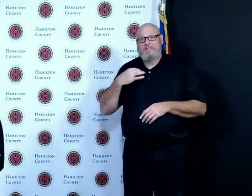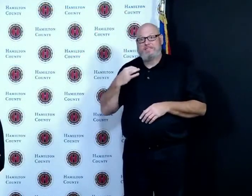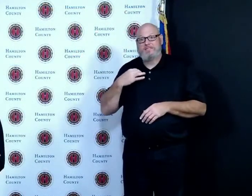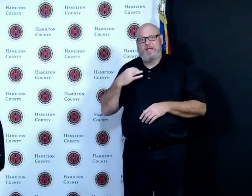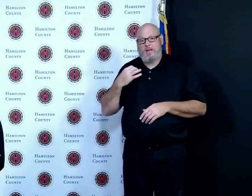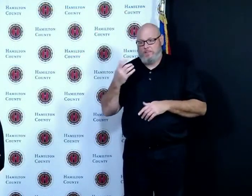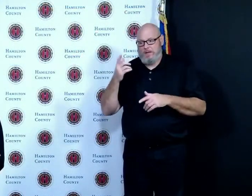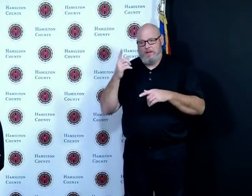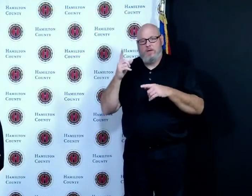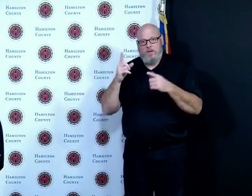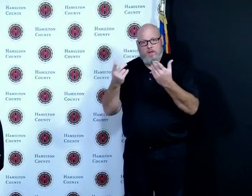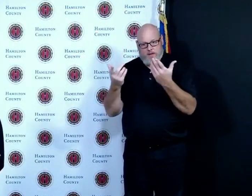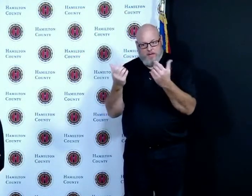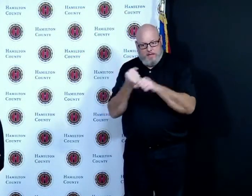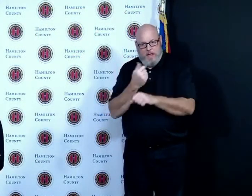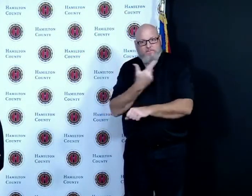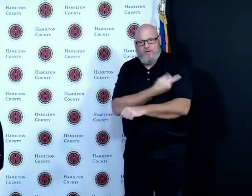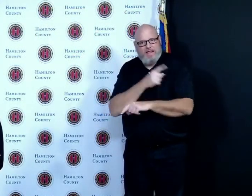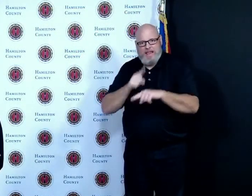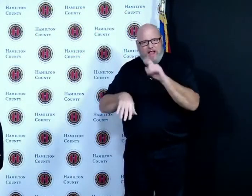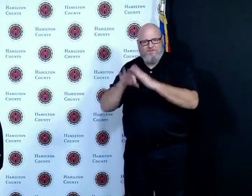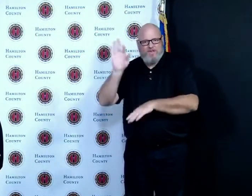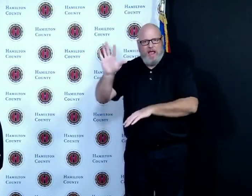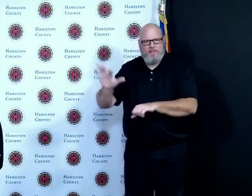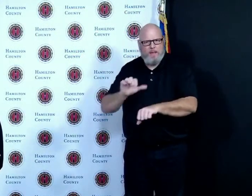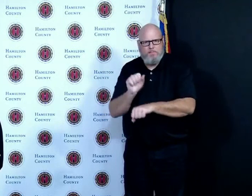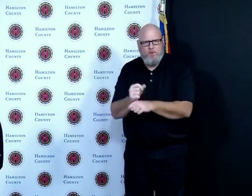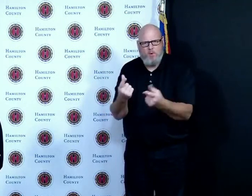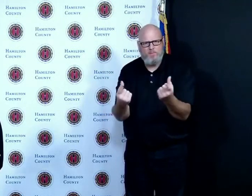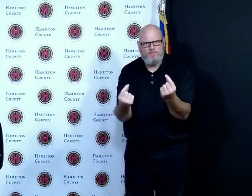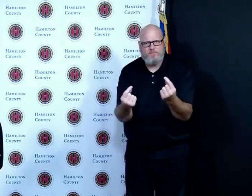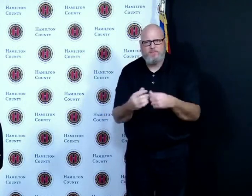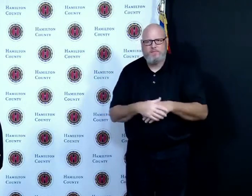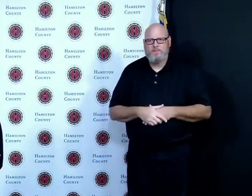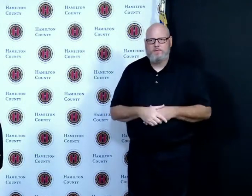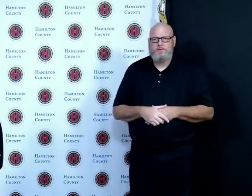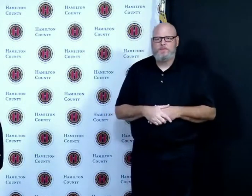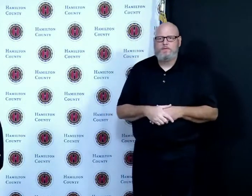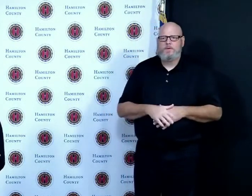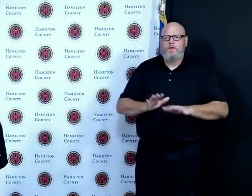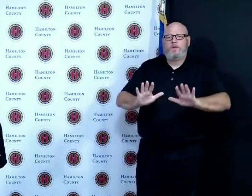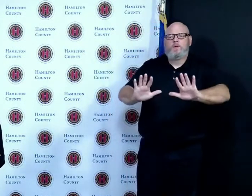and then somewhere down the line when I'm actually eligible and when I get a you know when I'm